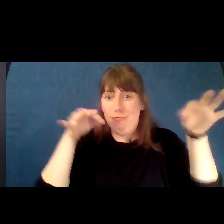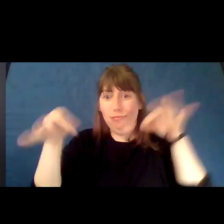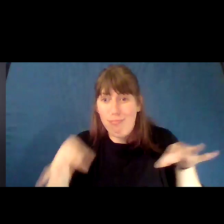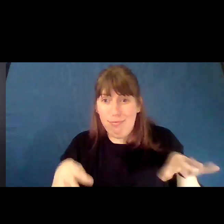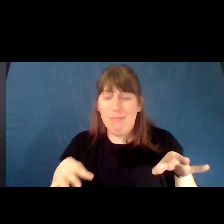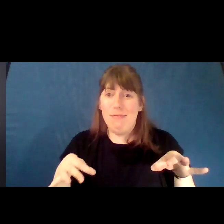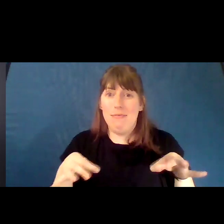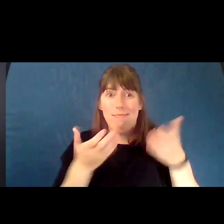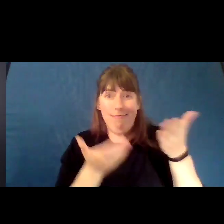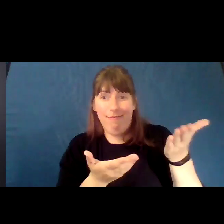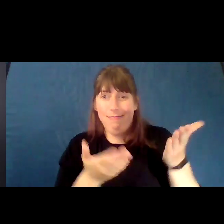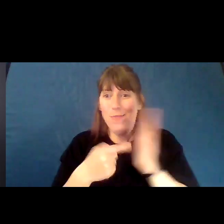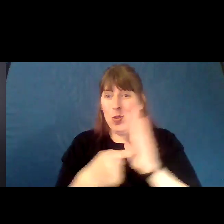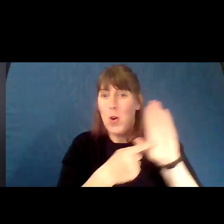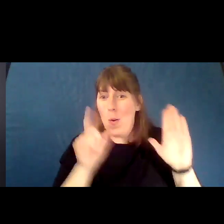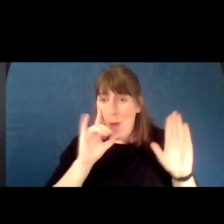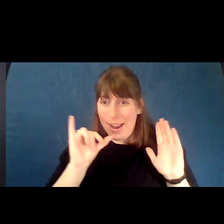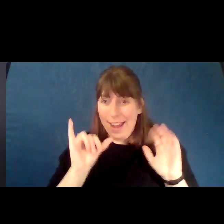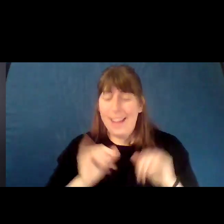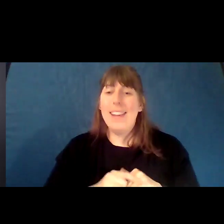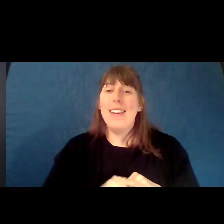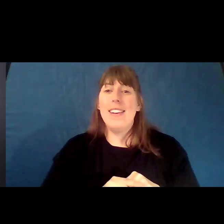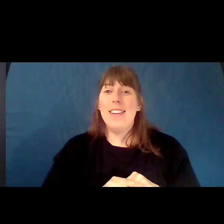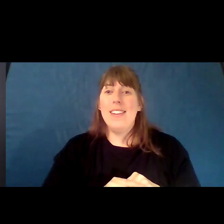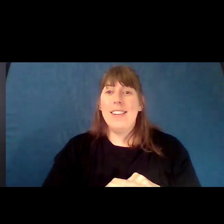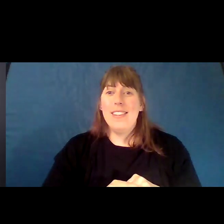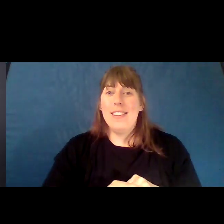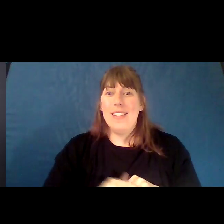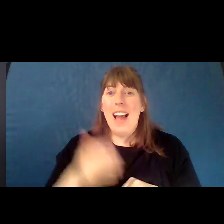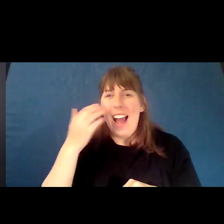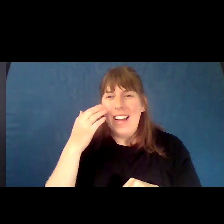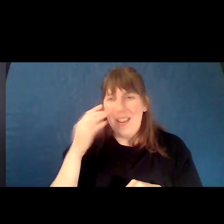exhibition, but we, I know Yun-Jou has prepared some more